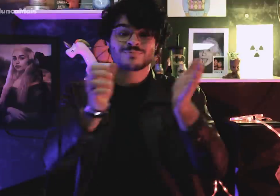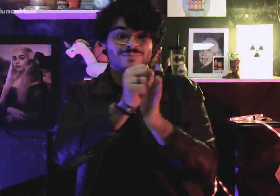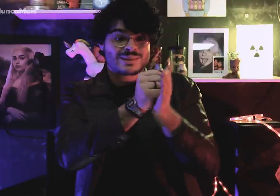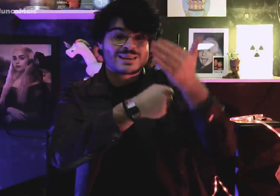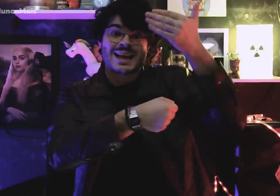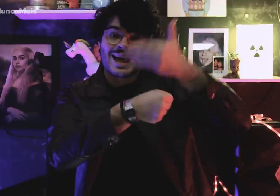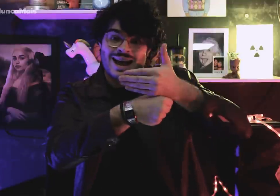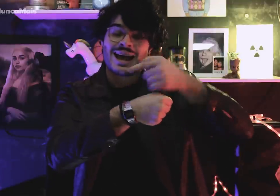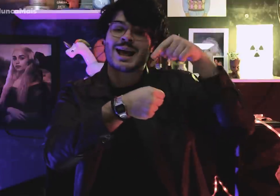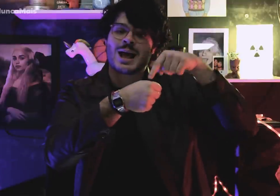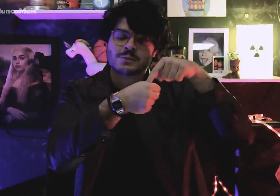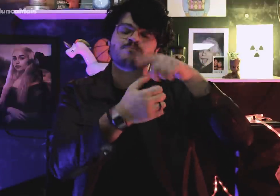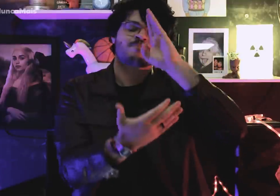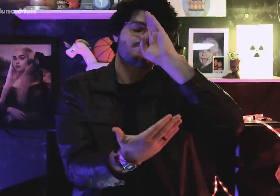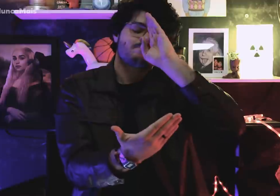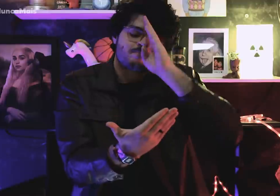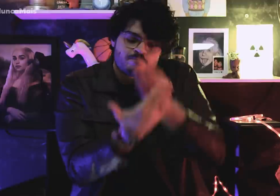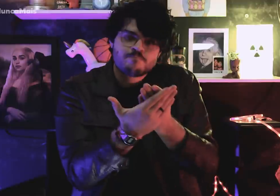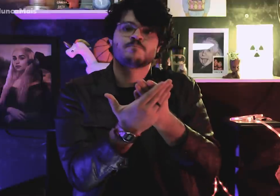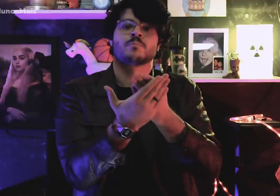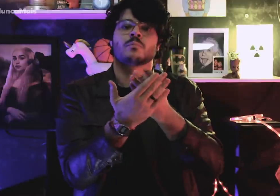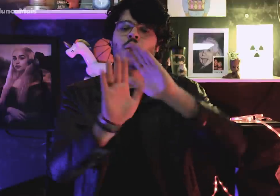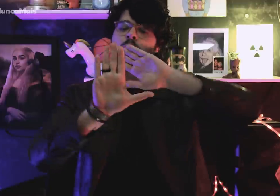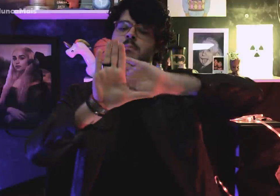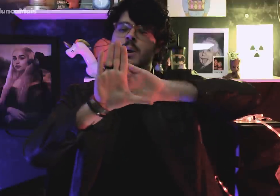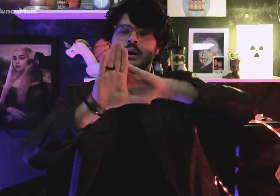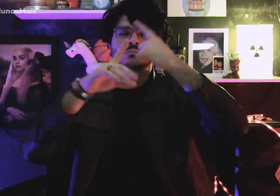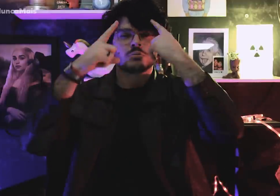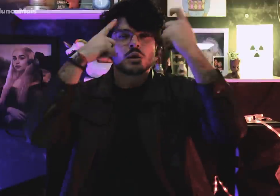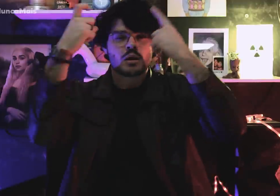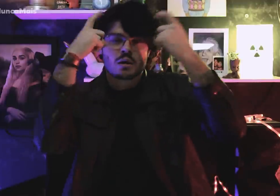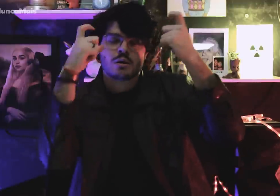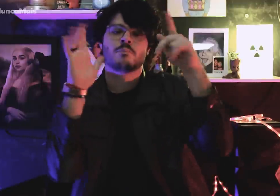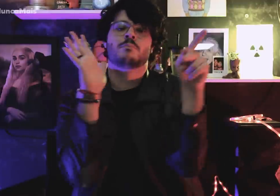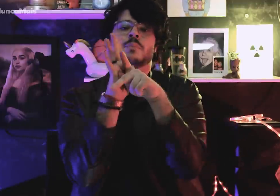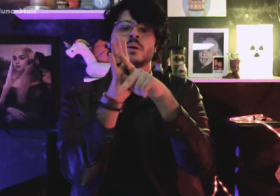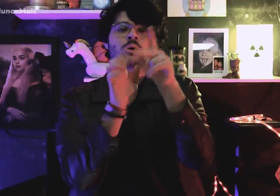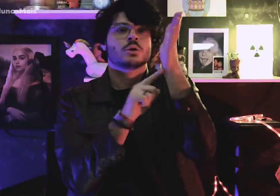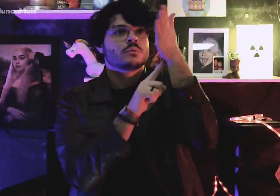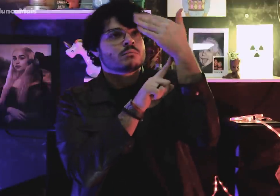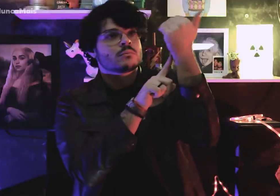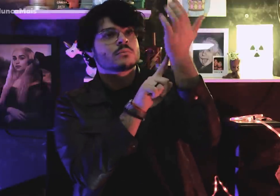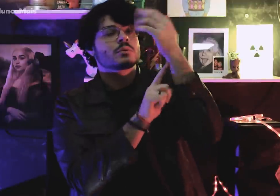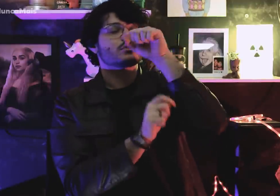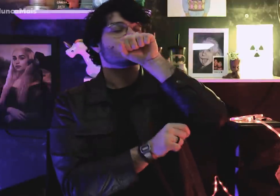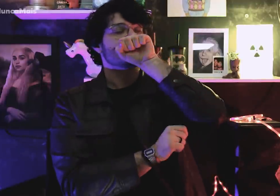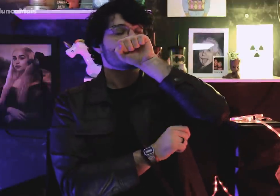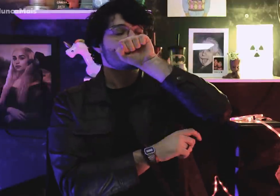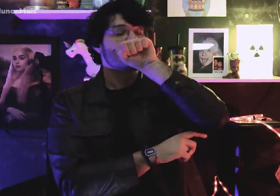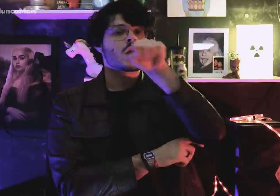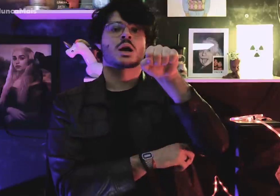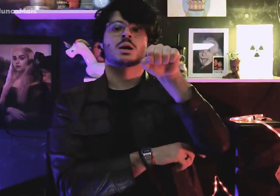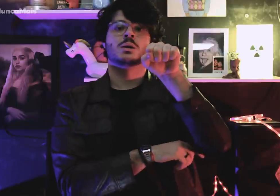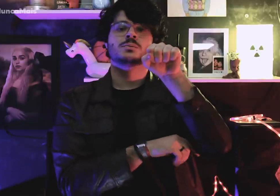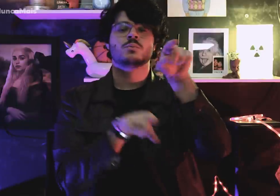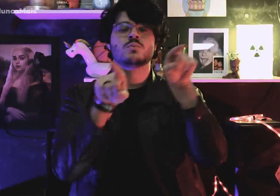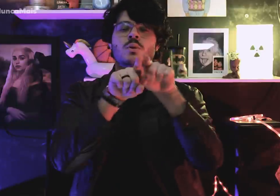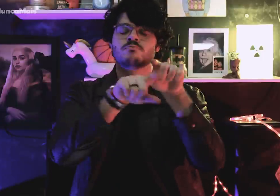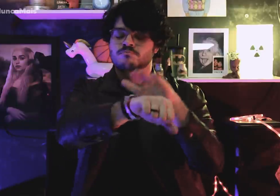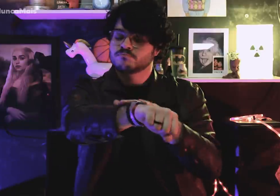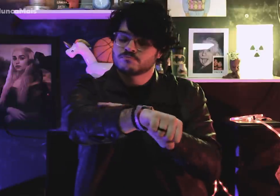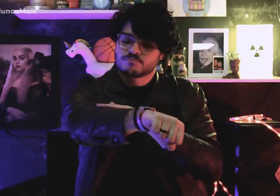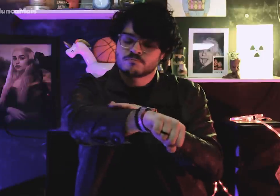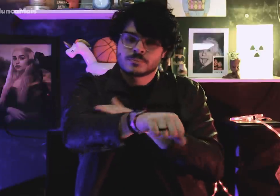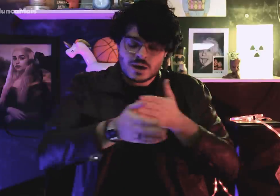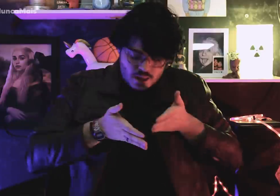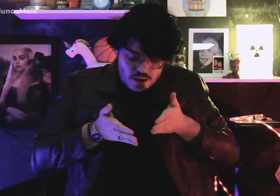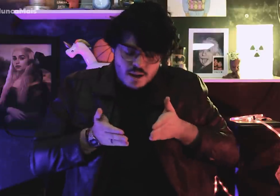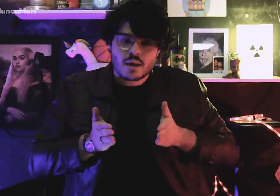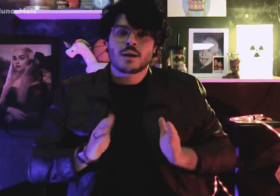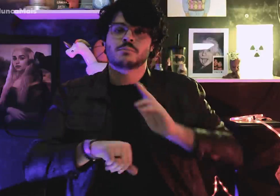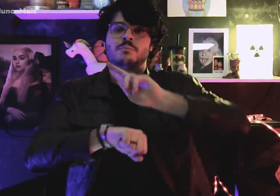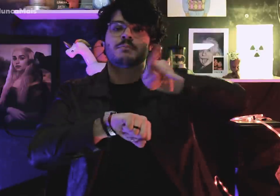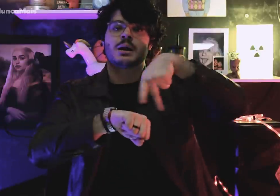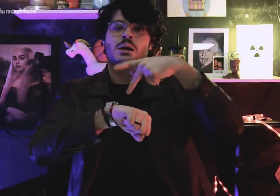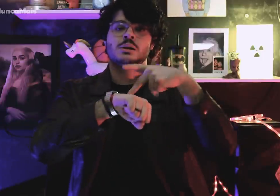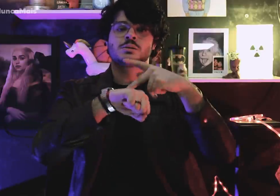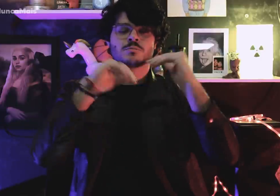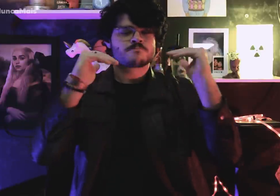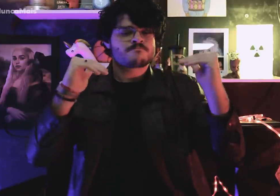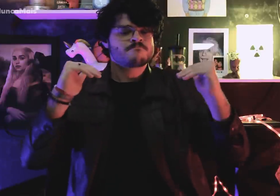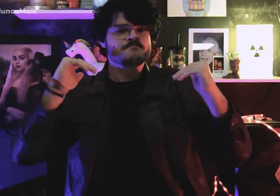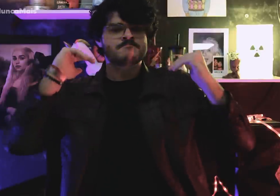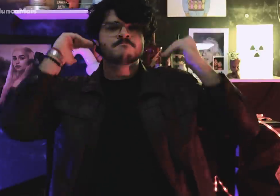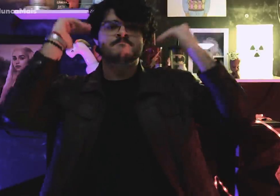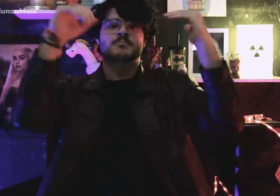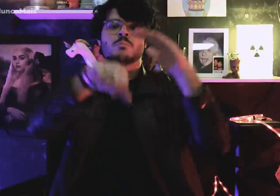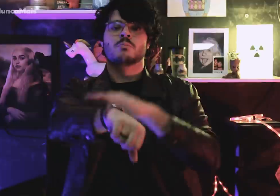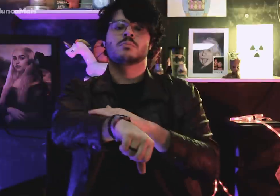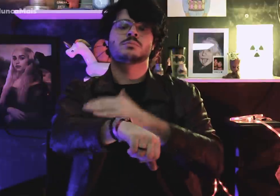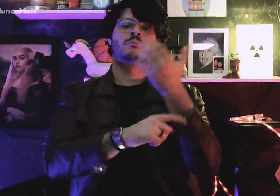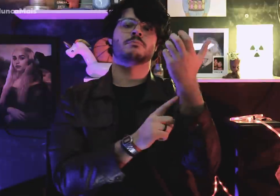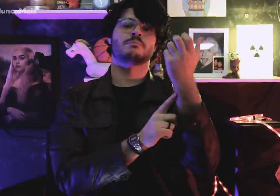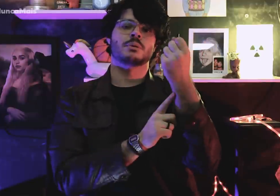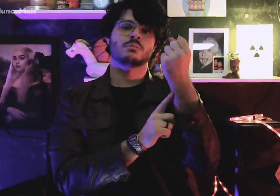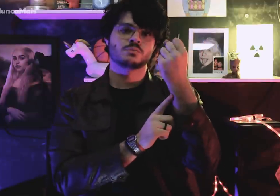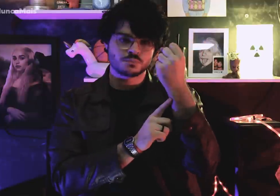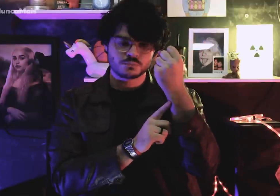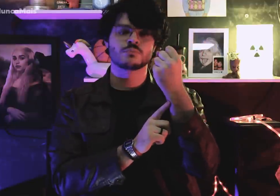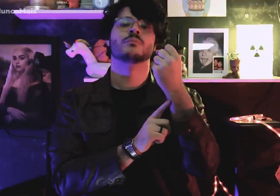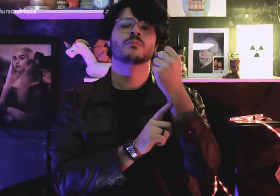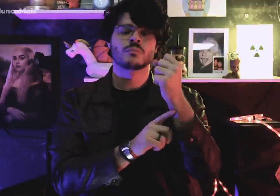Because fascism believes in the nationalist ideal, elitist and white supremacy,